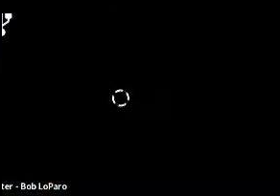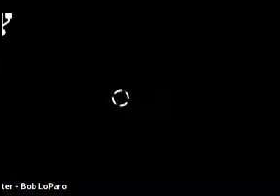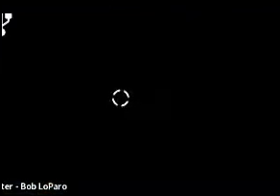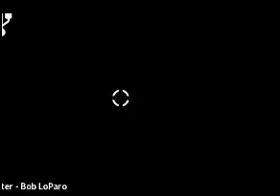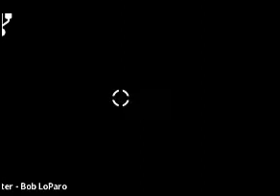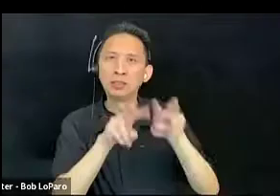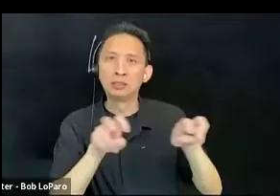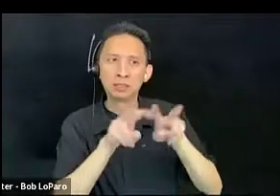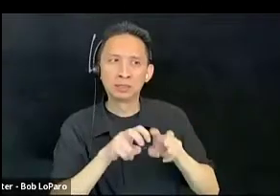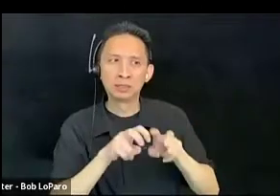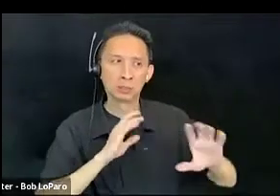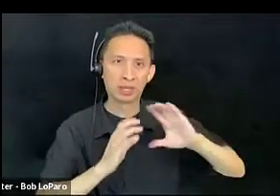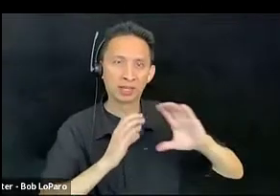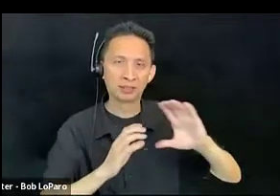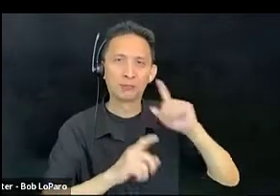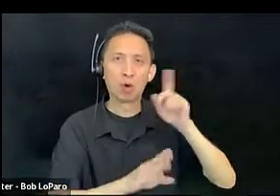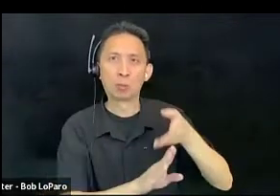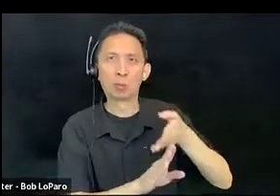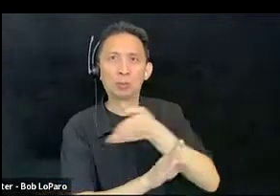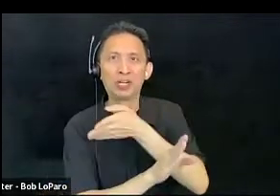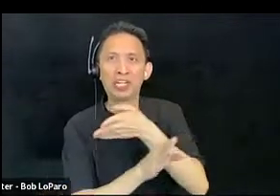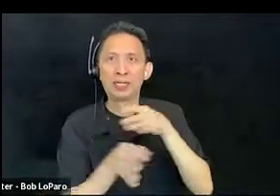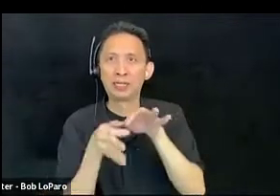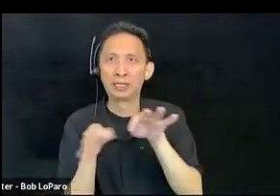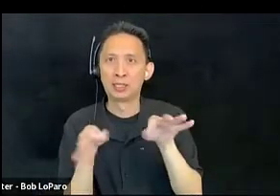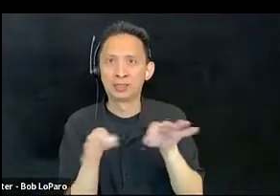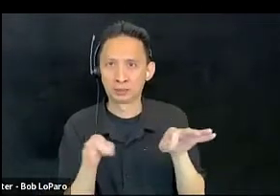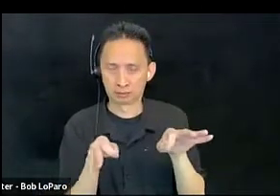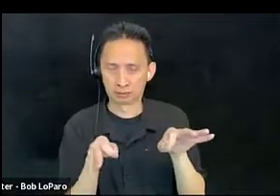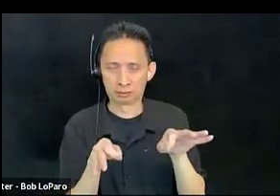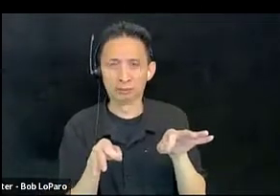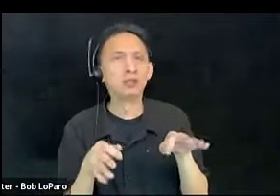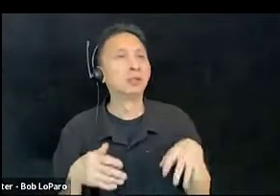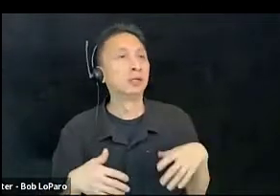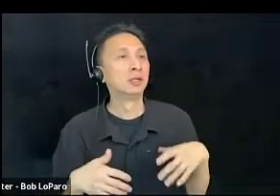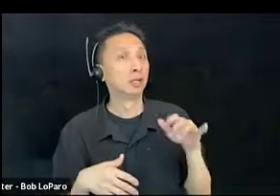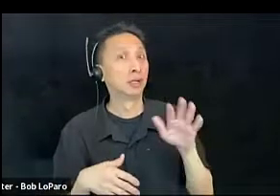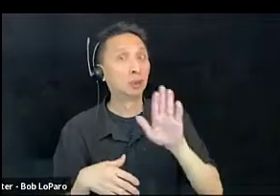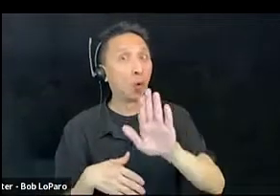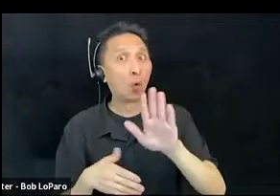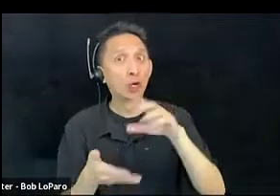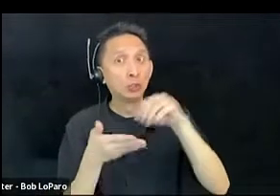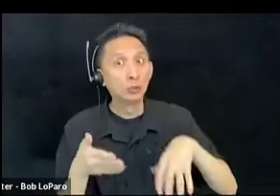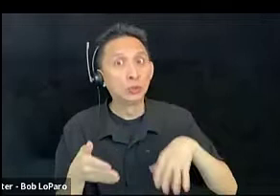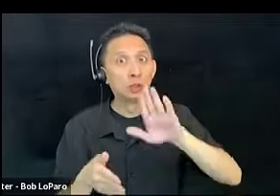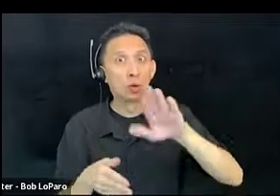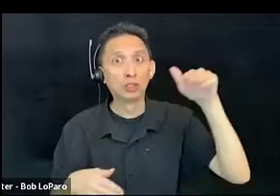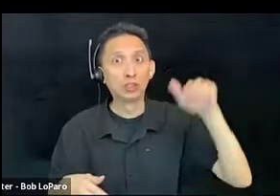So, if your child or student is communicating on a pre-language level, this is gonna be a great tool